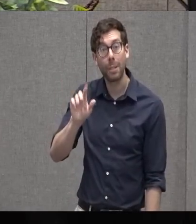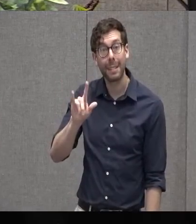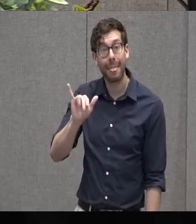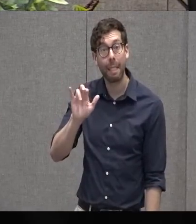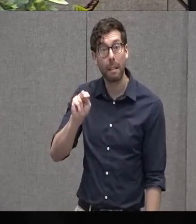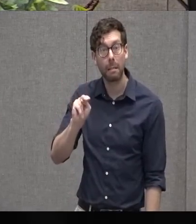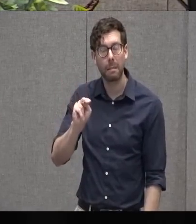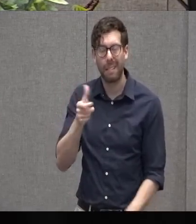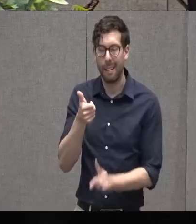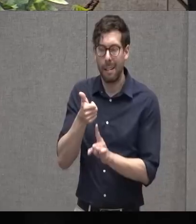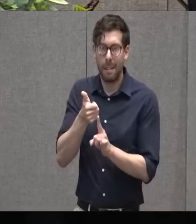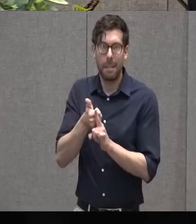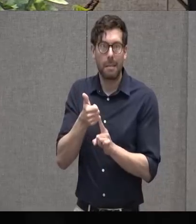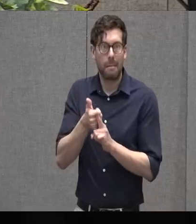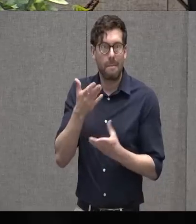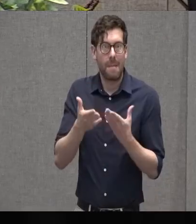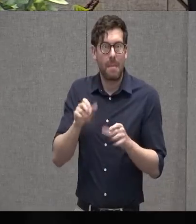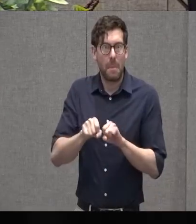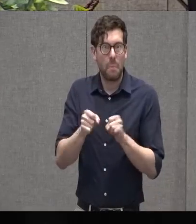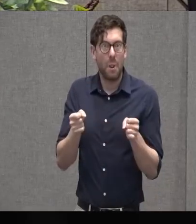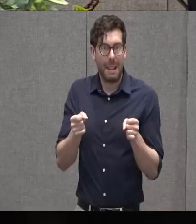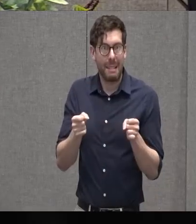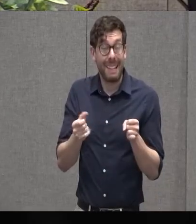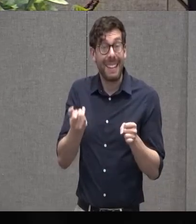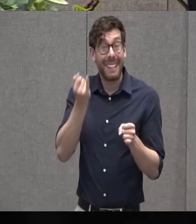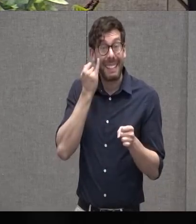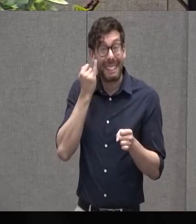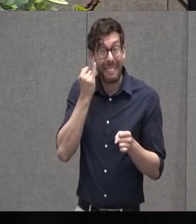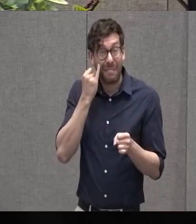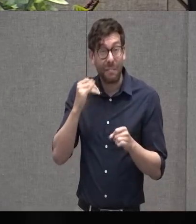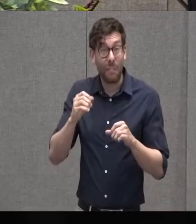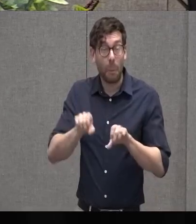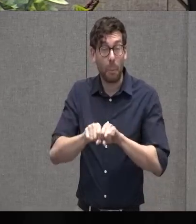are usually more expensive, I'll make this porcelain cat $4